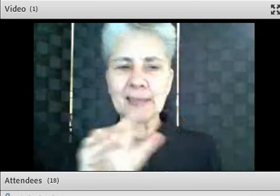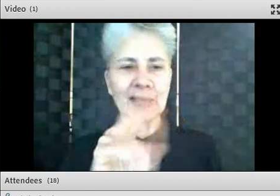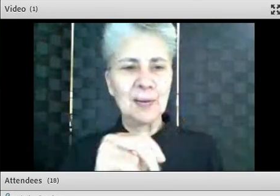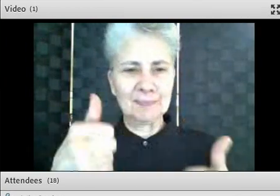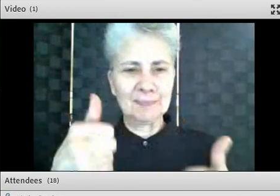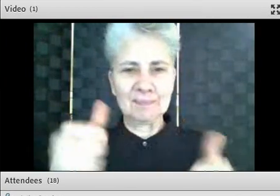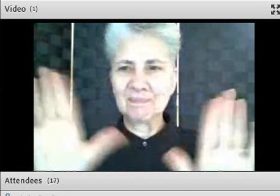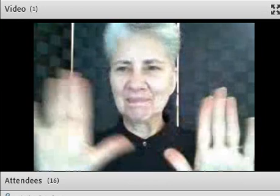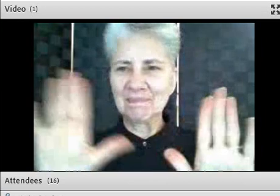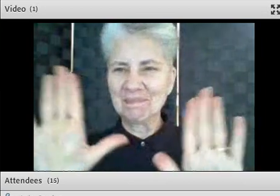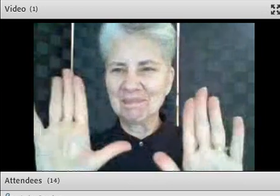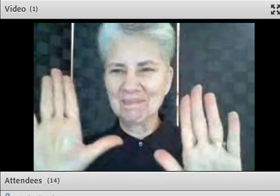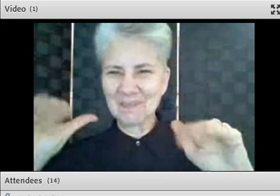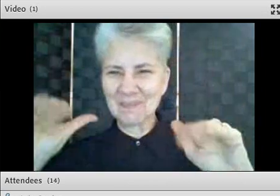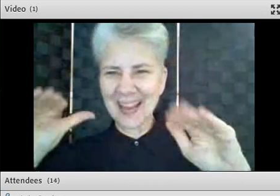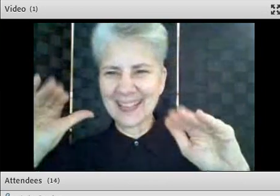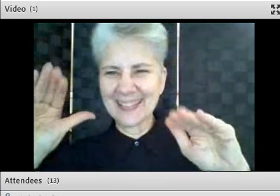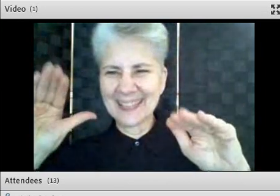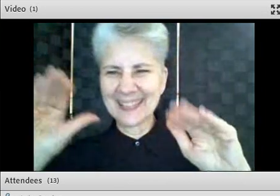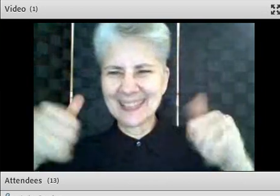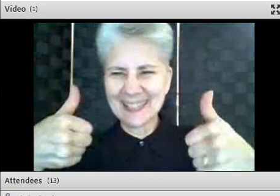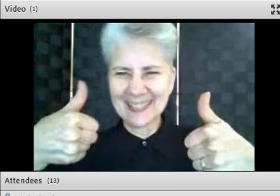Thank you Deb, thank you Taylor. Snow: Thank you, Taylor.